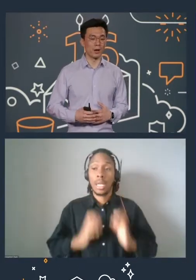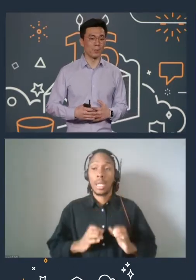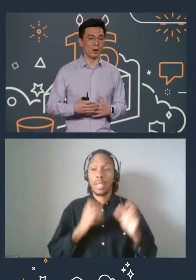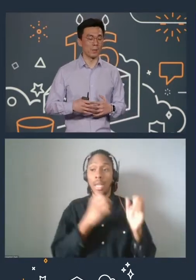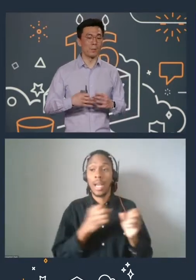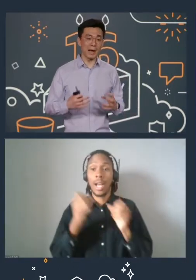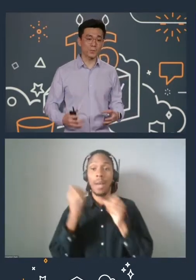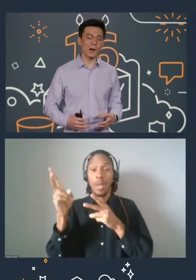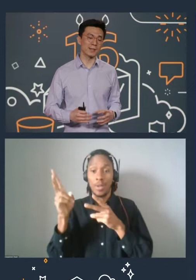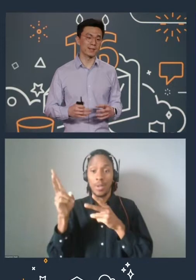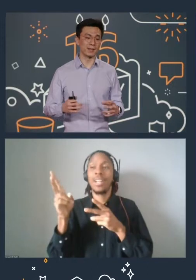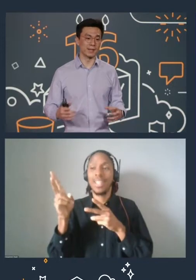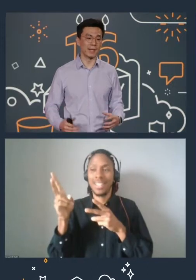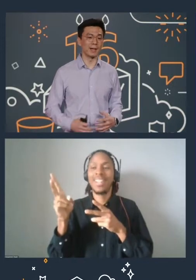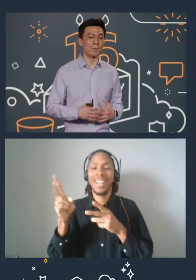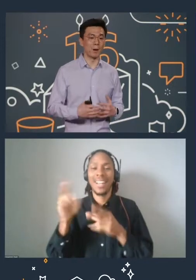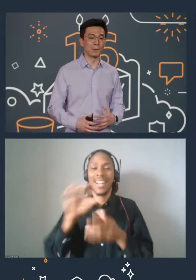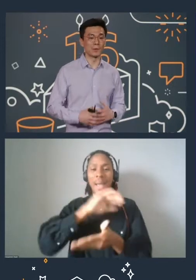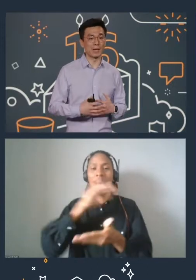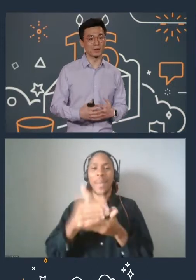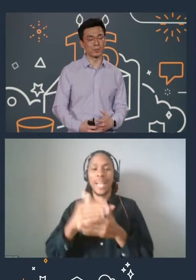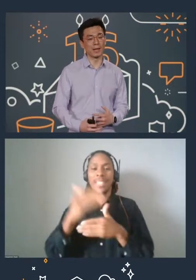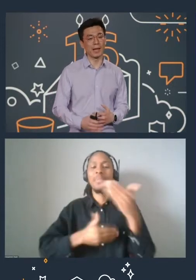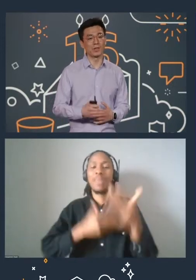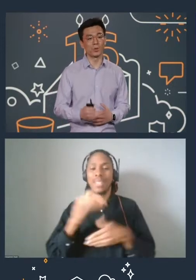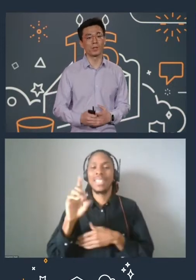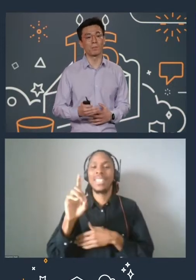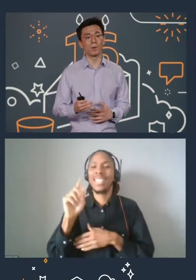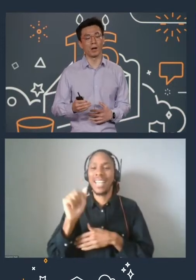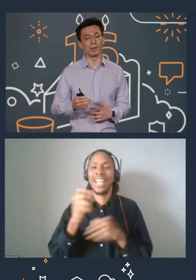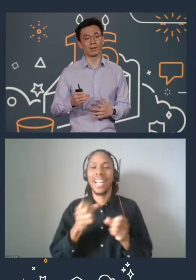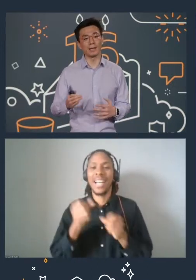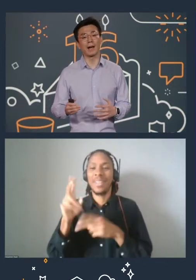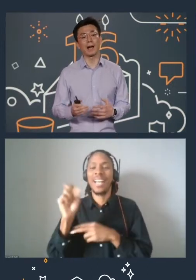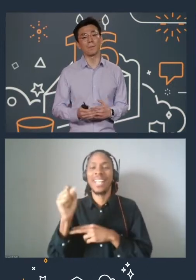batch process their data and upload S3 and using daytime